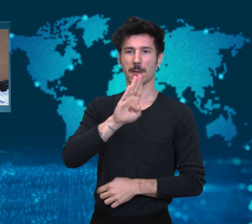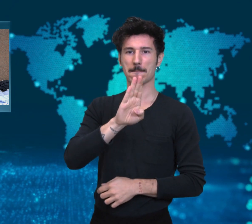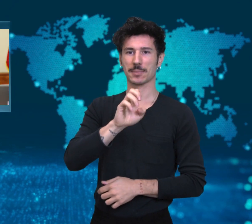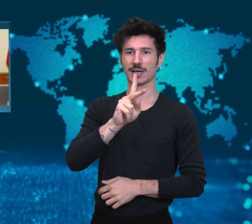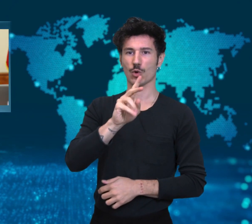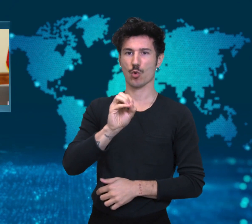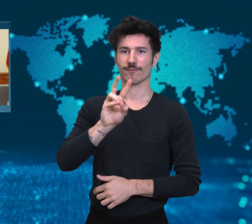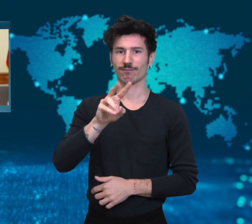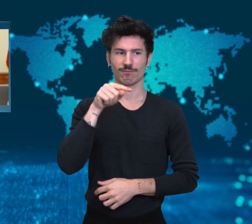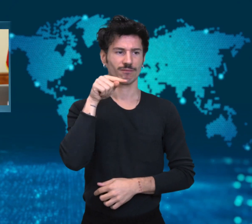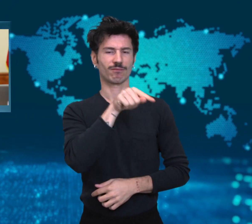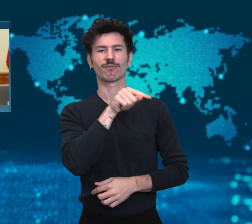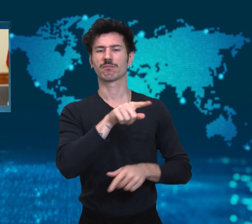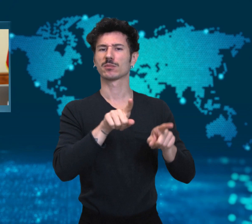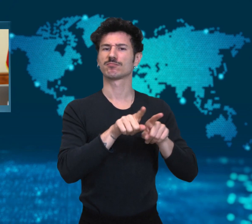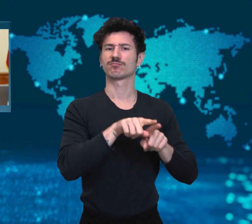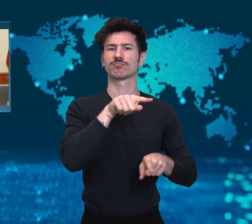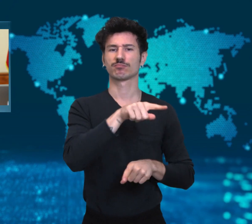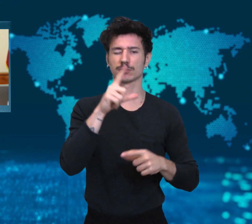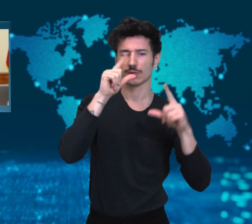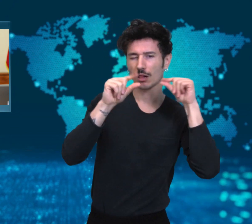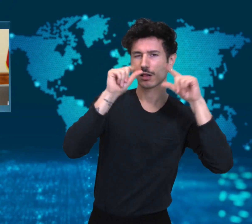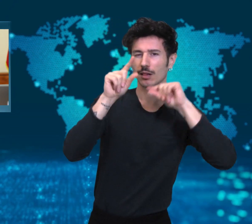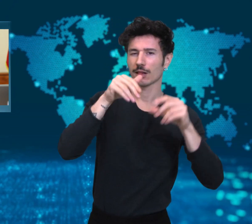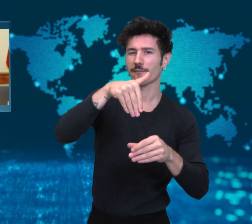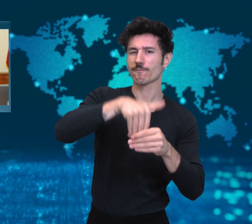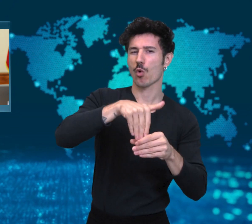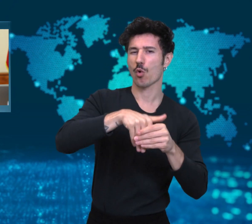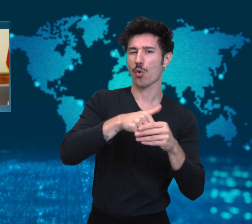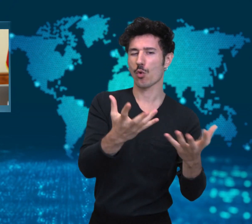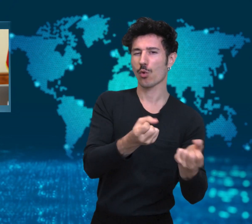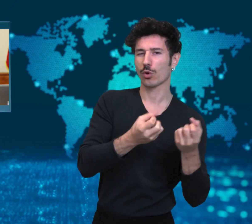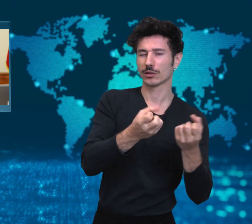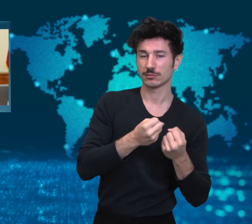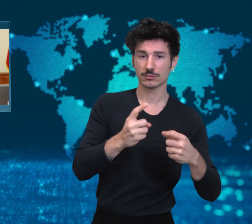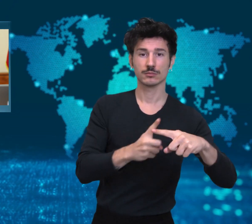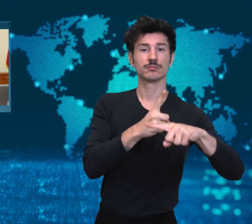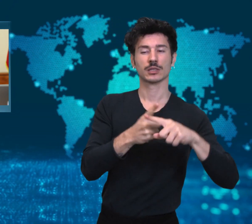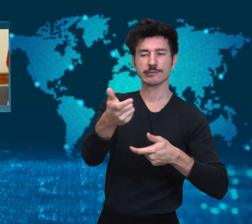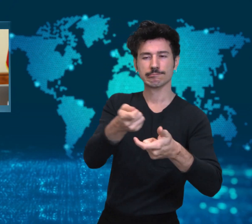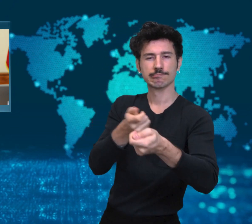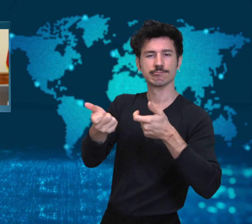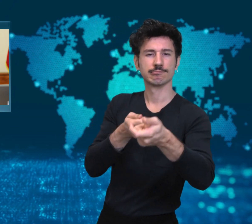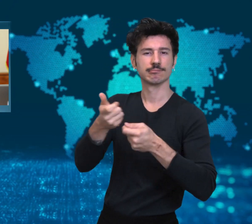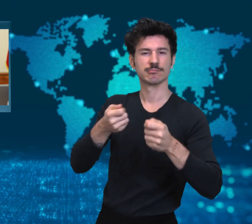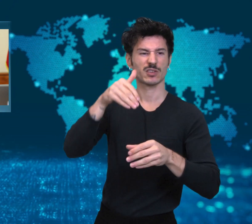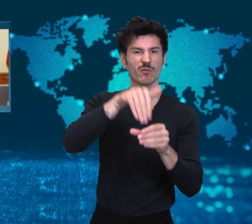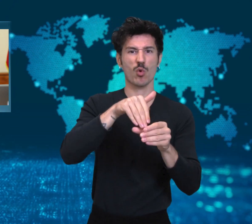and those with close ties to current President Jeenbekov of